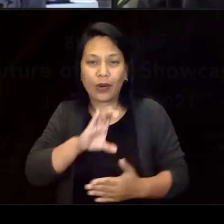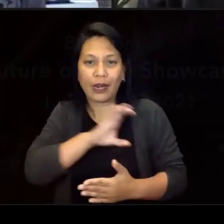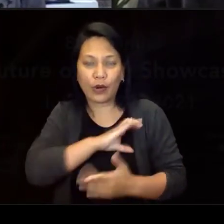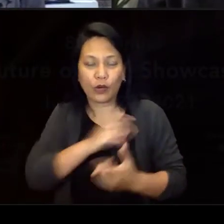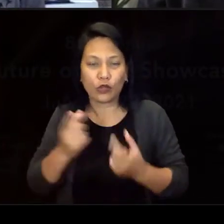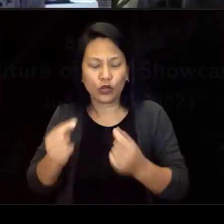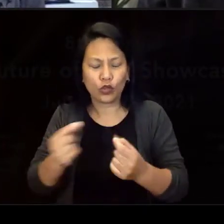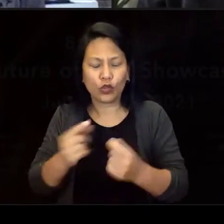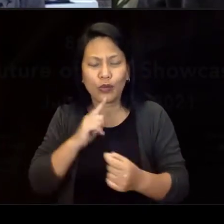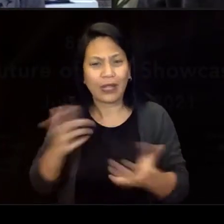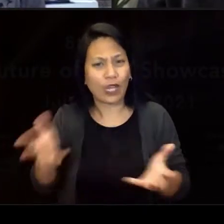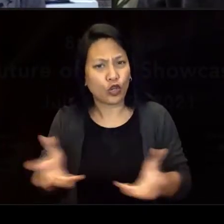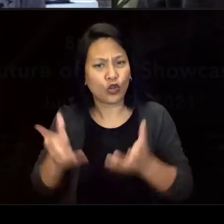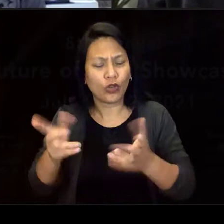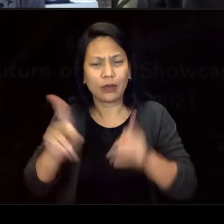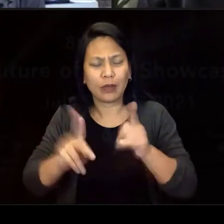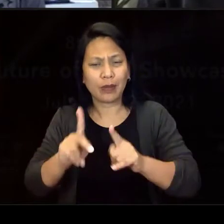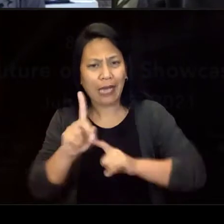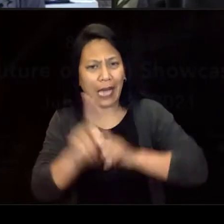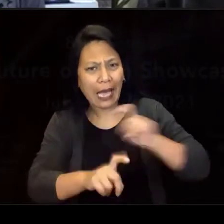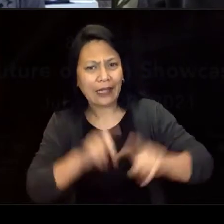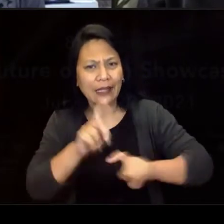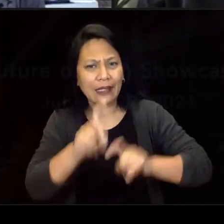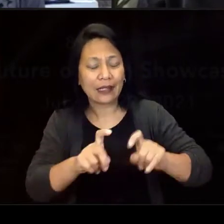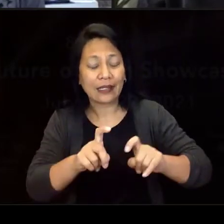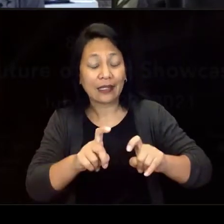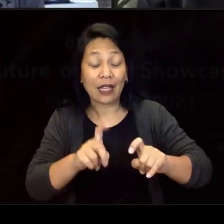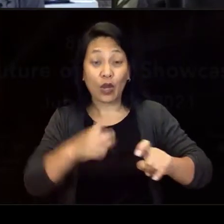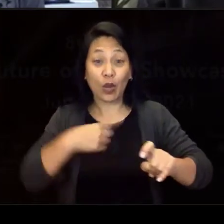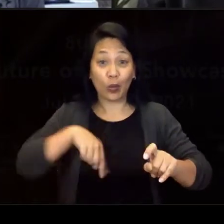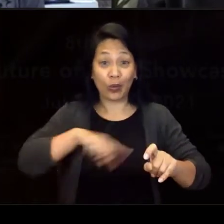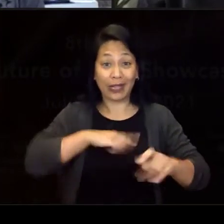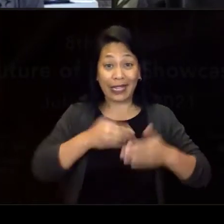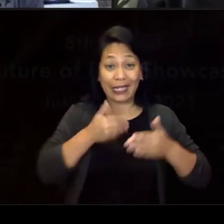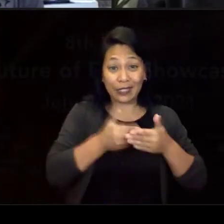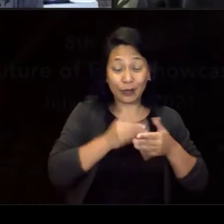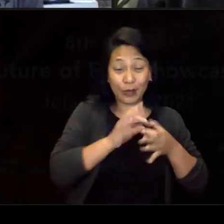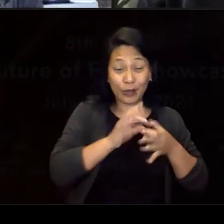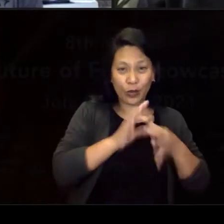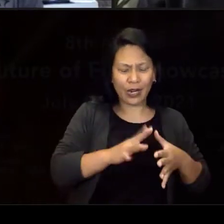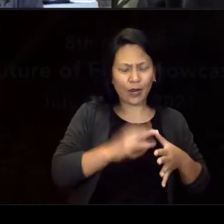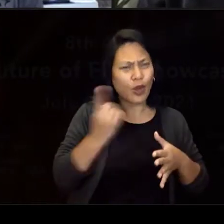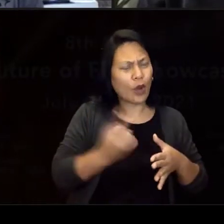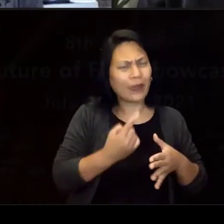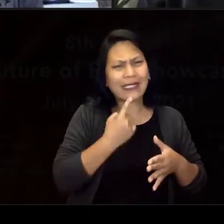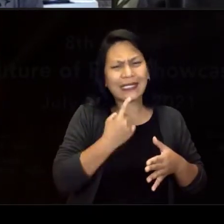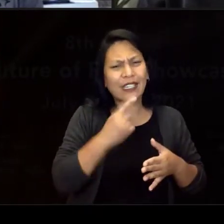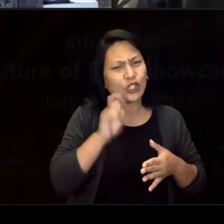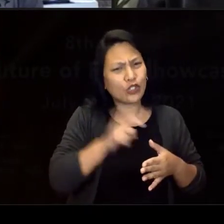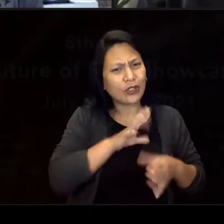I mean, we beg that we get brought on right in the beginning so that we can make sure at the auditions, people are